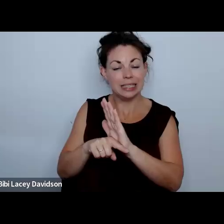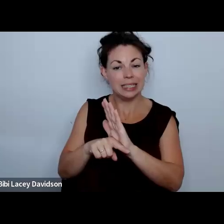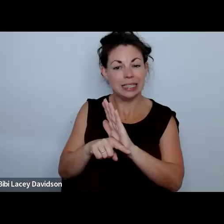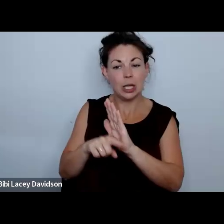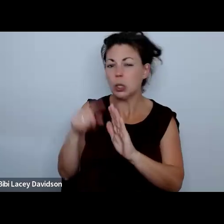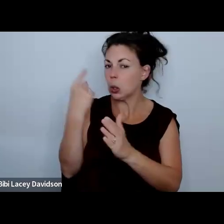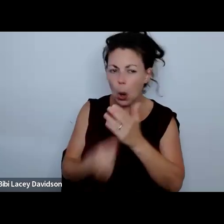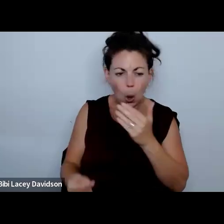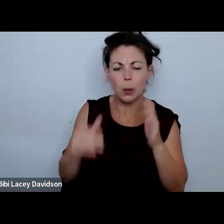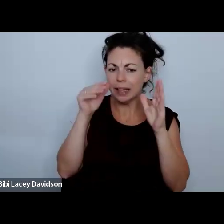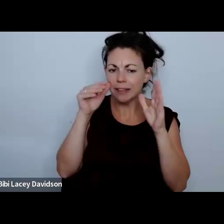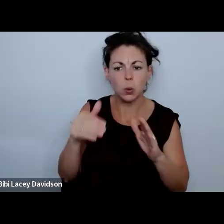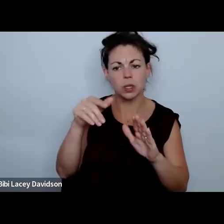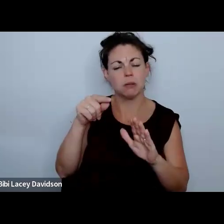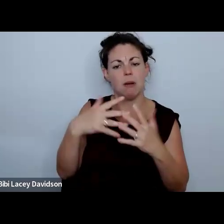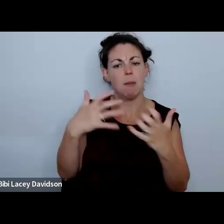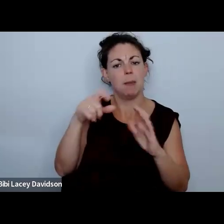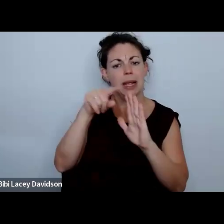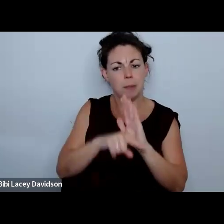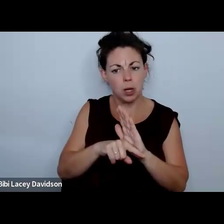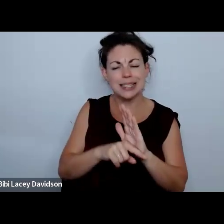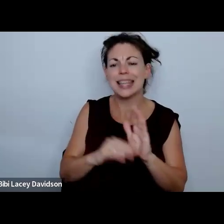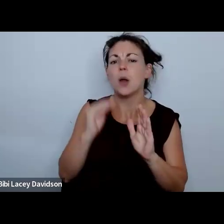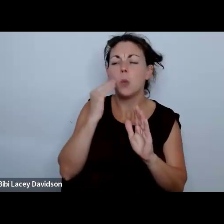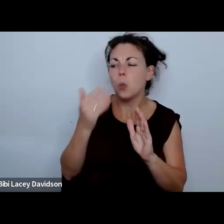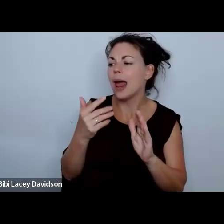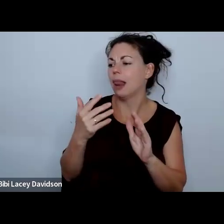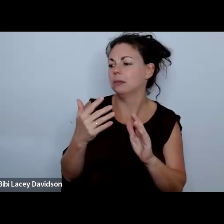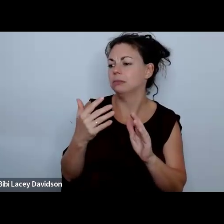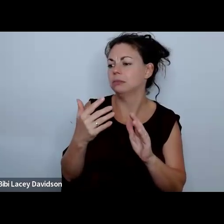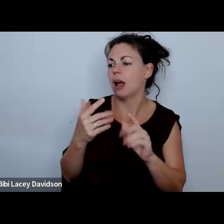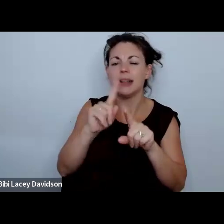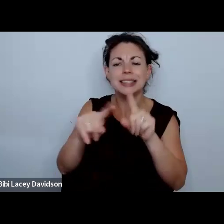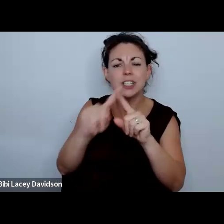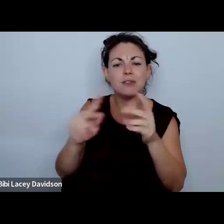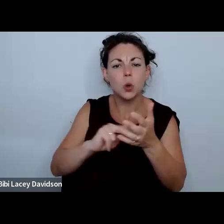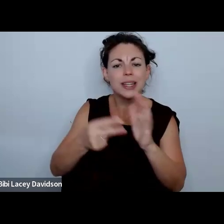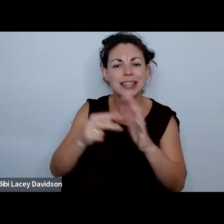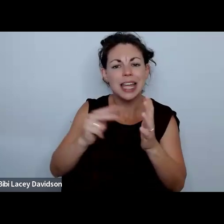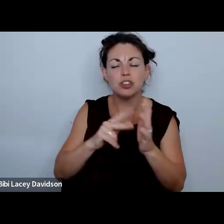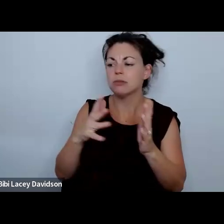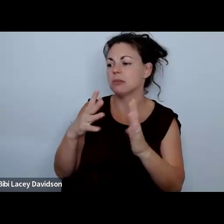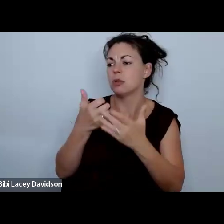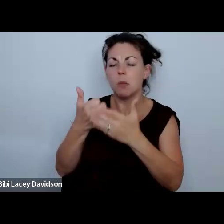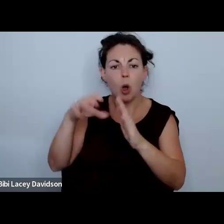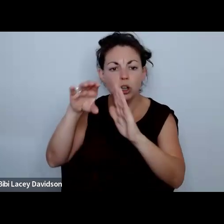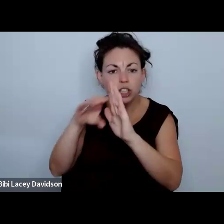Many businesses have public affairs staff who play a similar role, trade organizations and so on and so on.